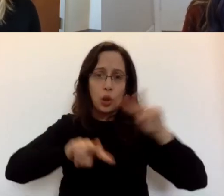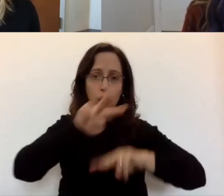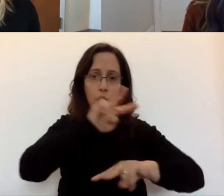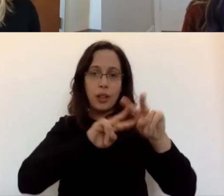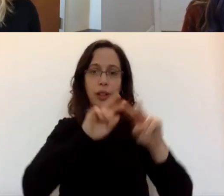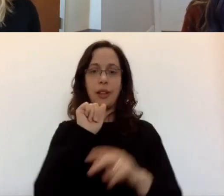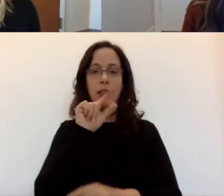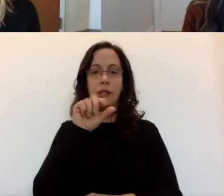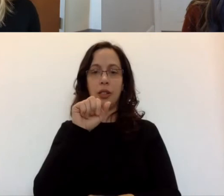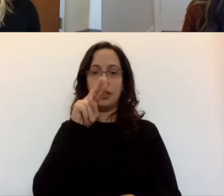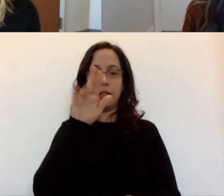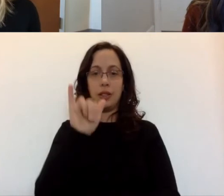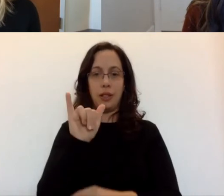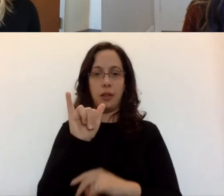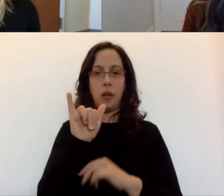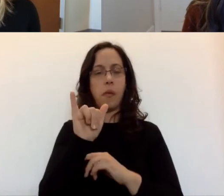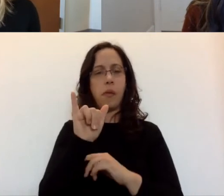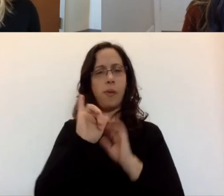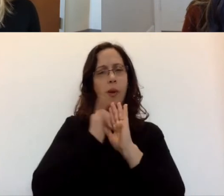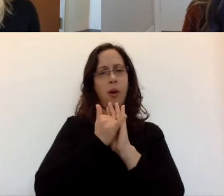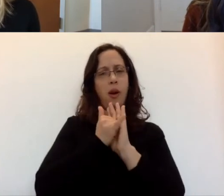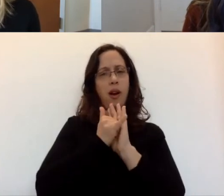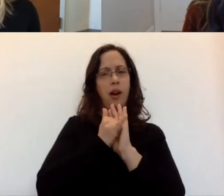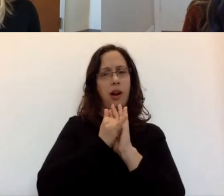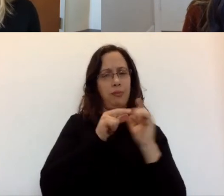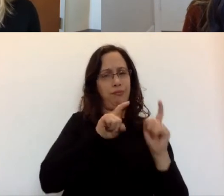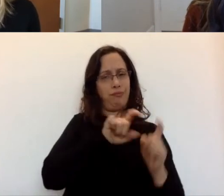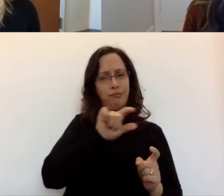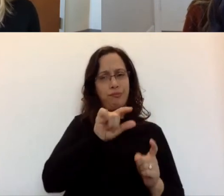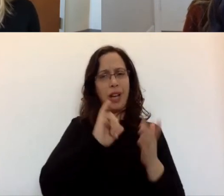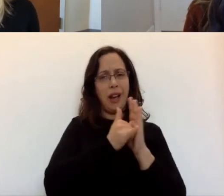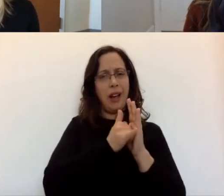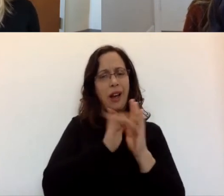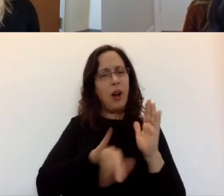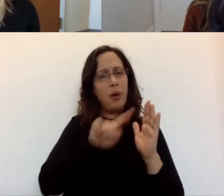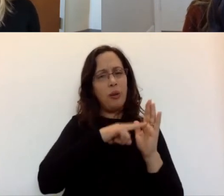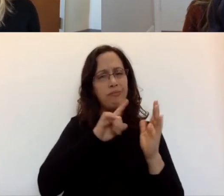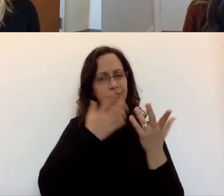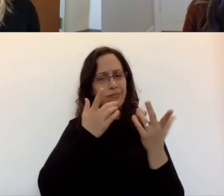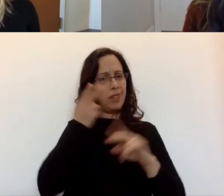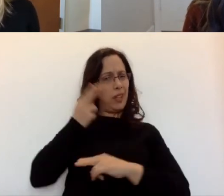and think about how agency works in a historical sense and in these various